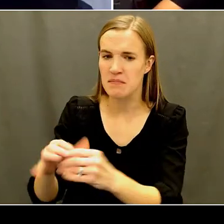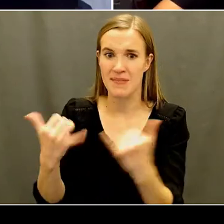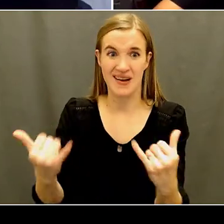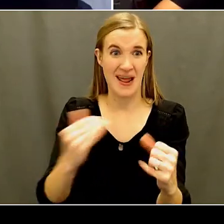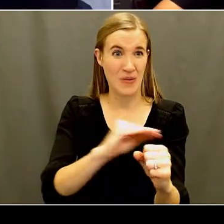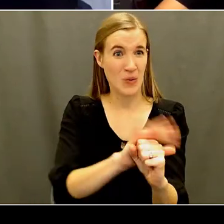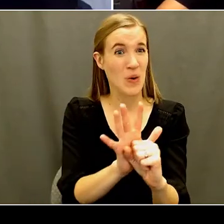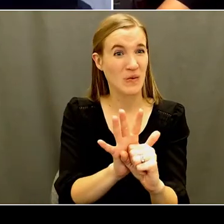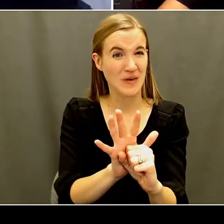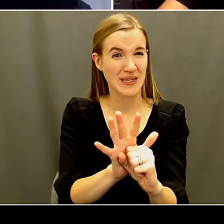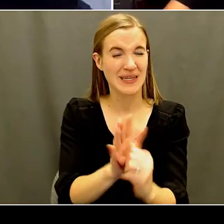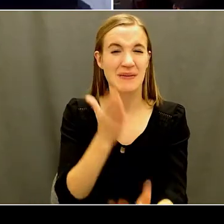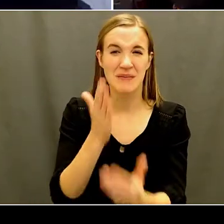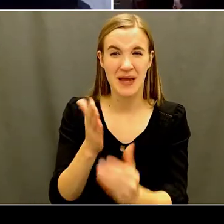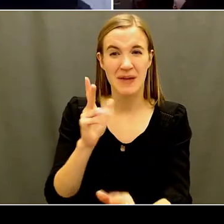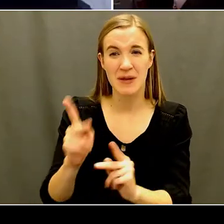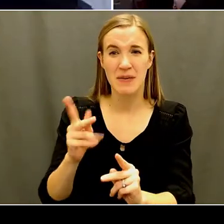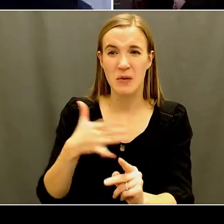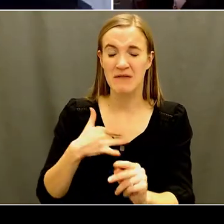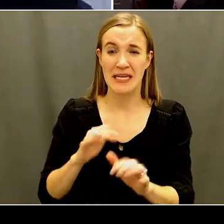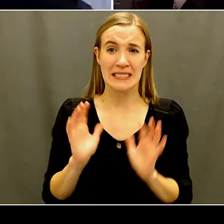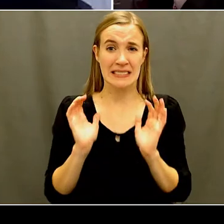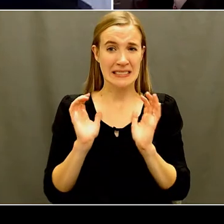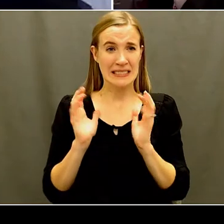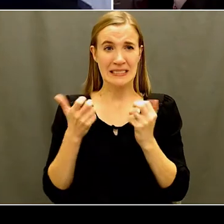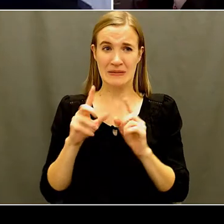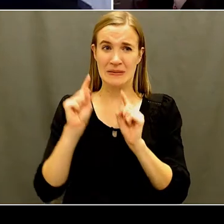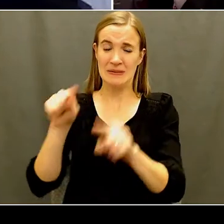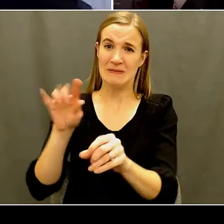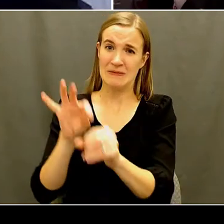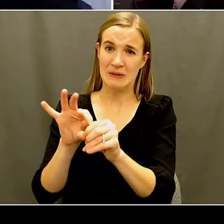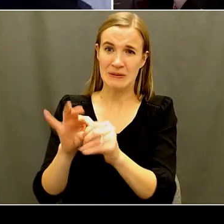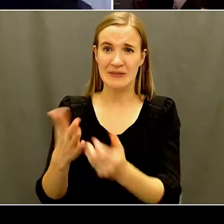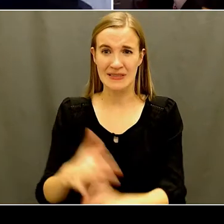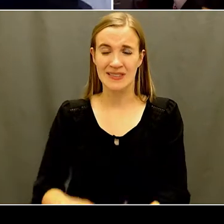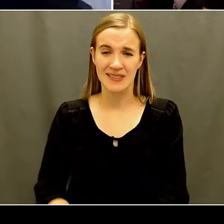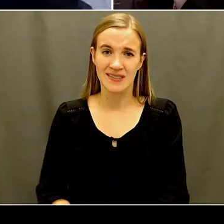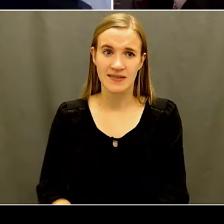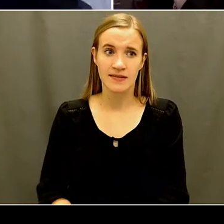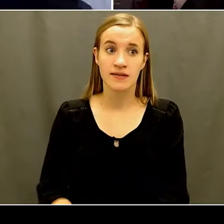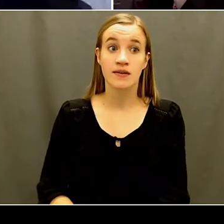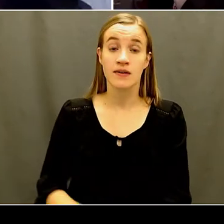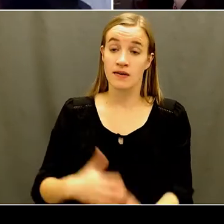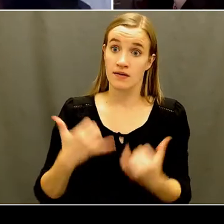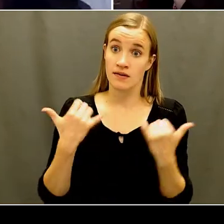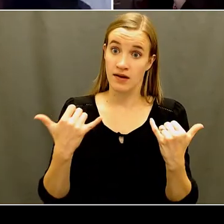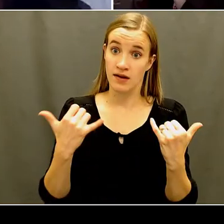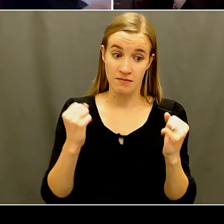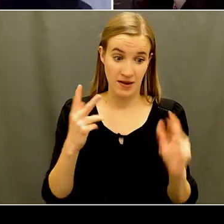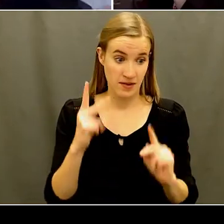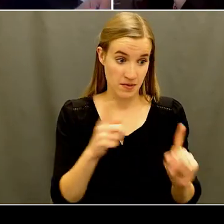impossible choice that we should not ask anyone to make. The reason that so many